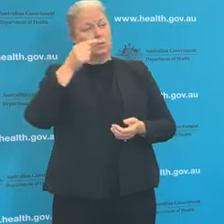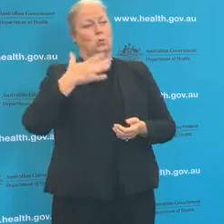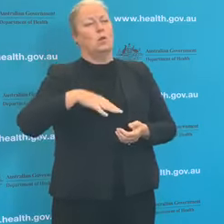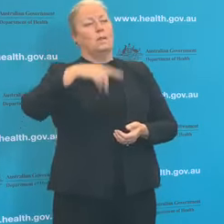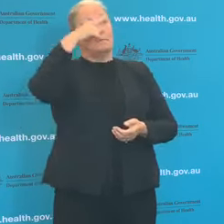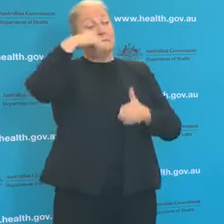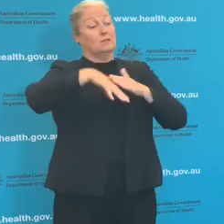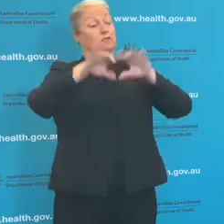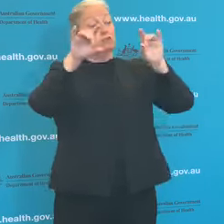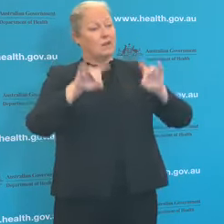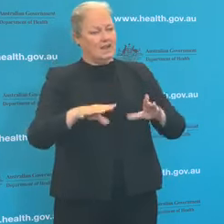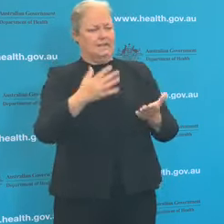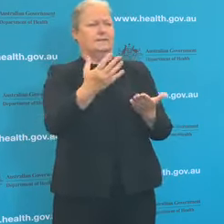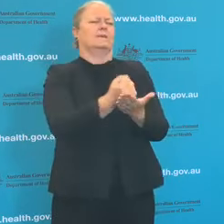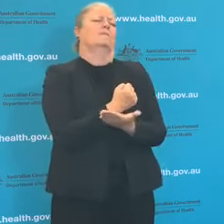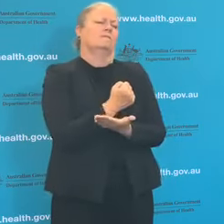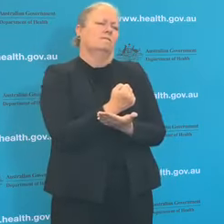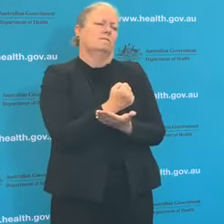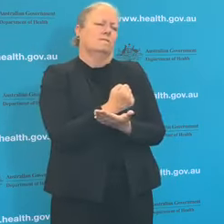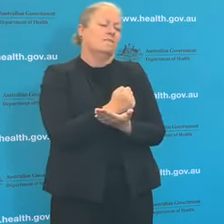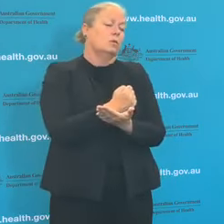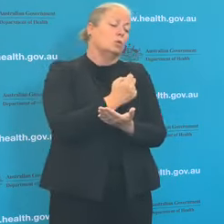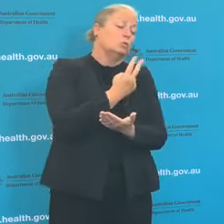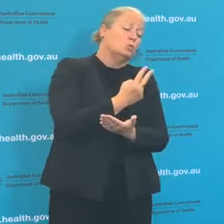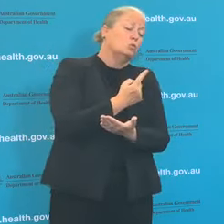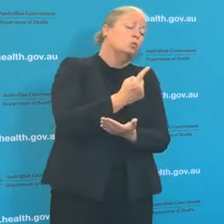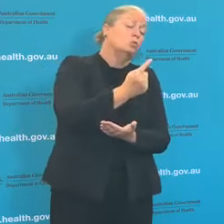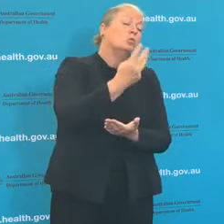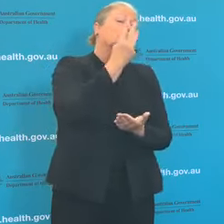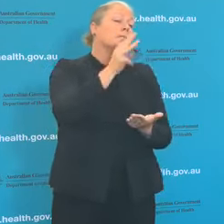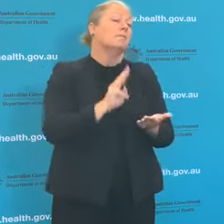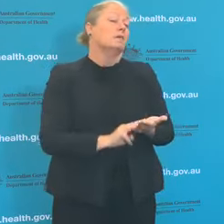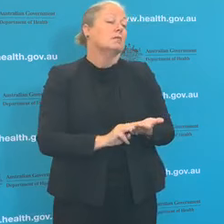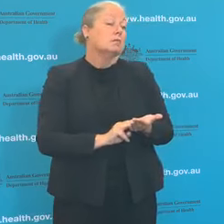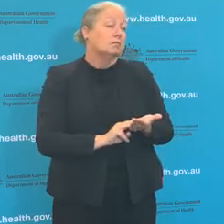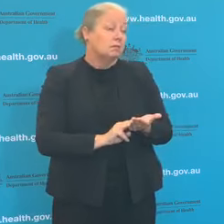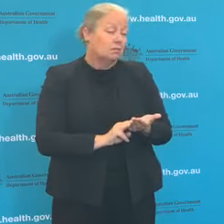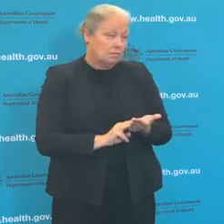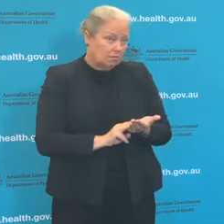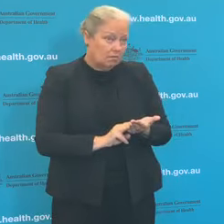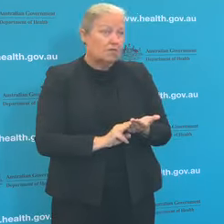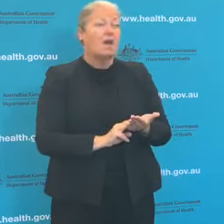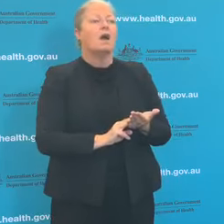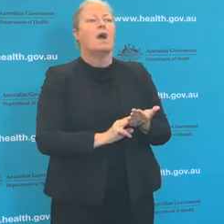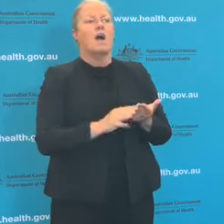three to four months, whilst safely relaxing restrictions so that we can get